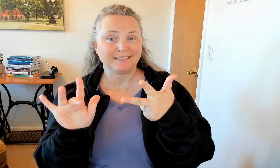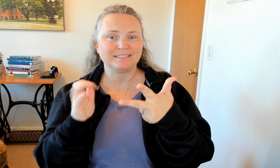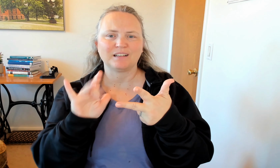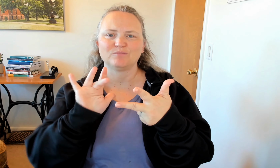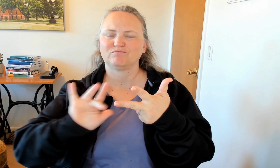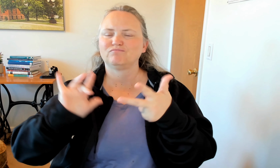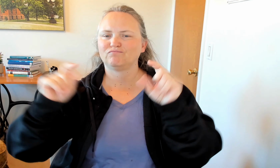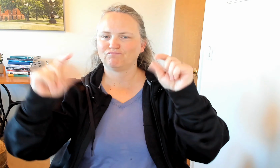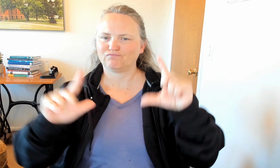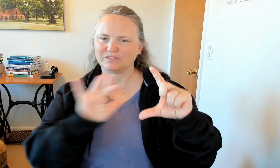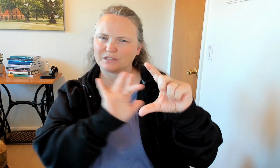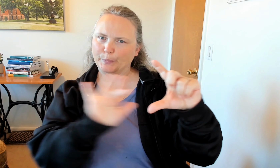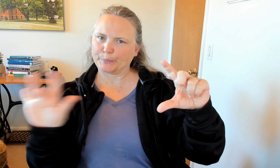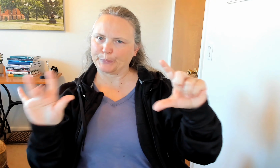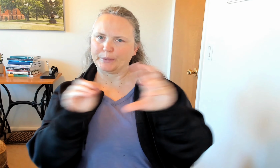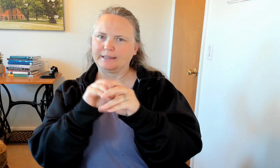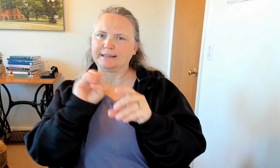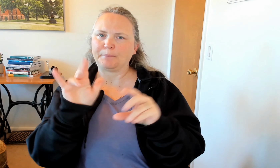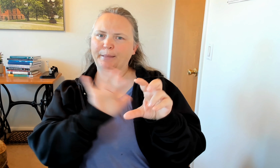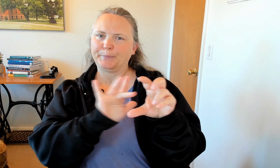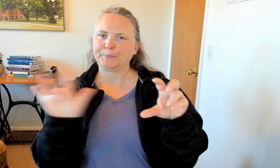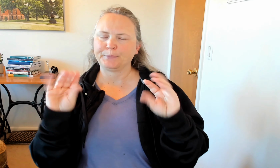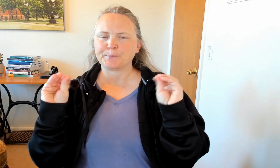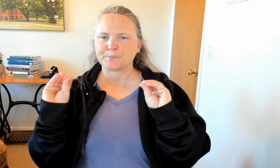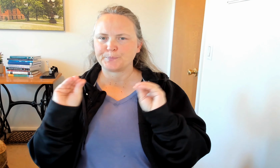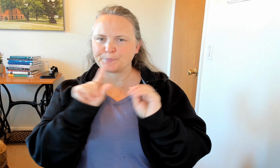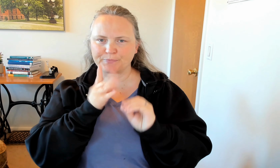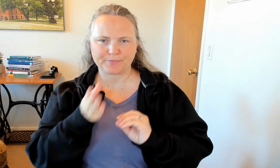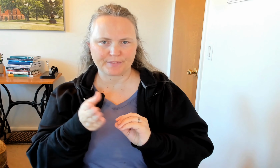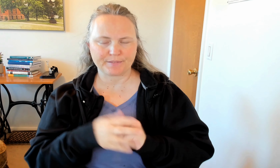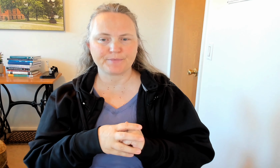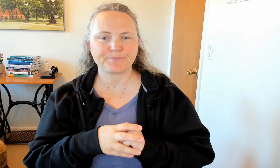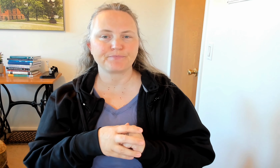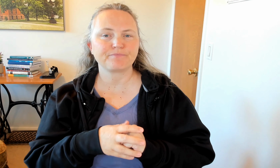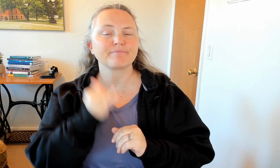So when I leave it blank, There's nothing in the spot where that was.